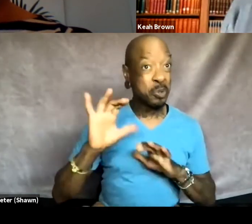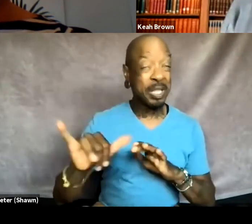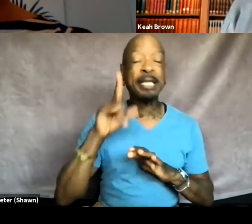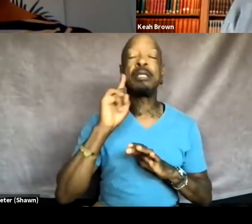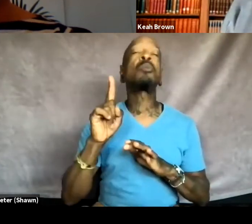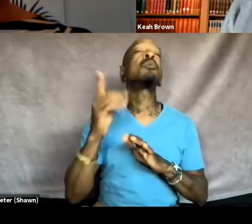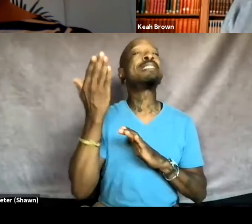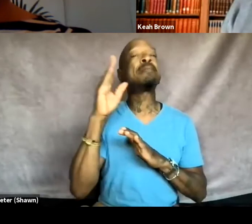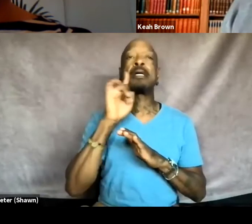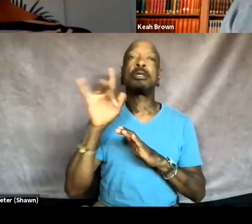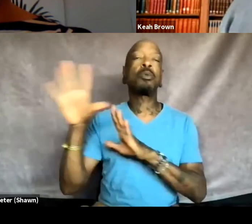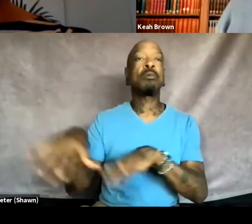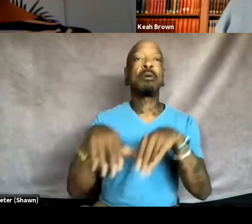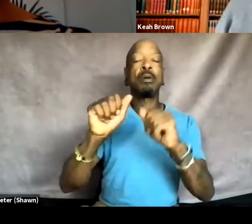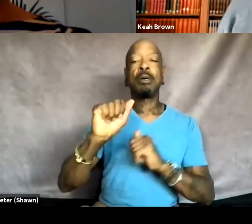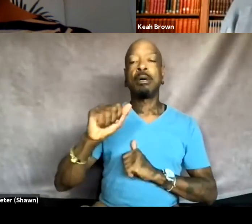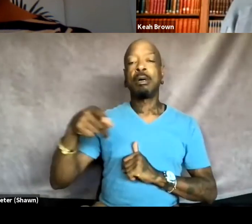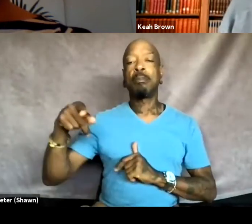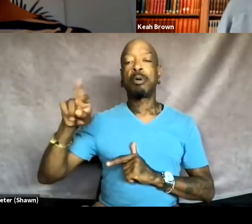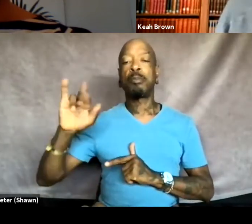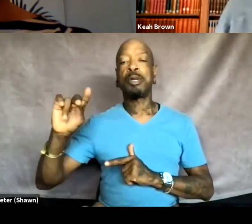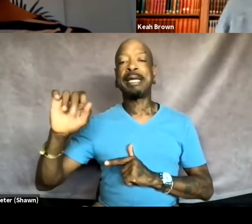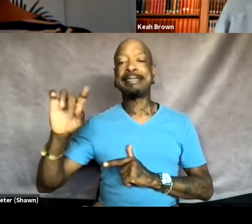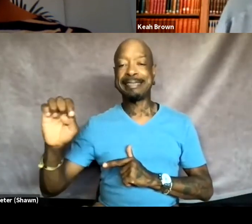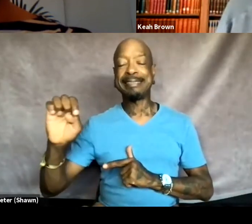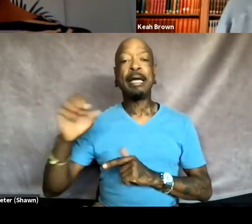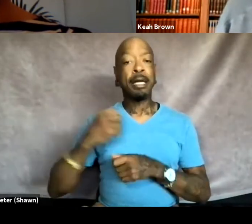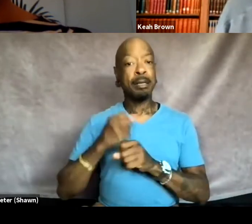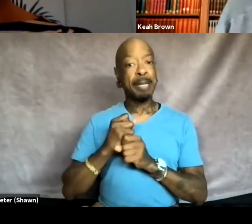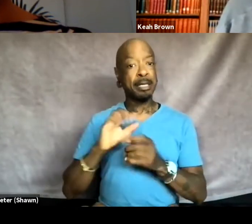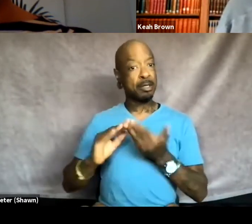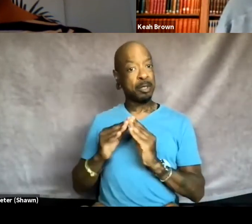Keah Brown: Making those communities that already feel small in terms of representation